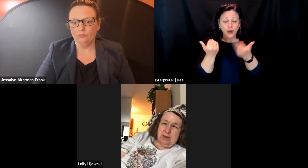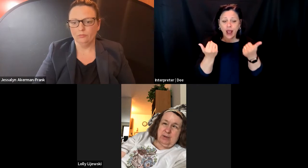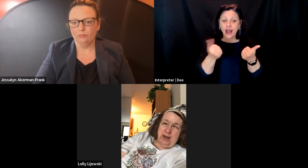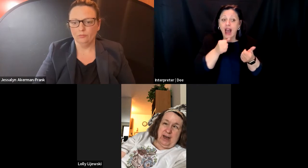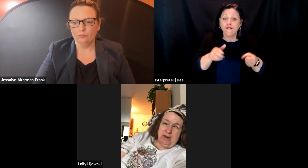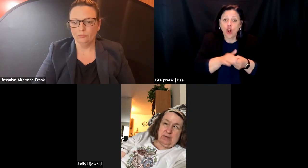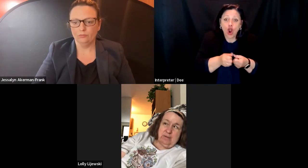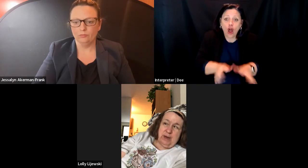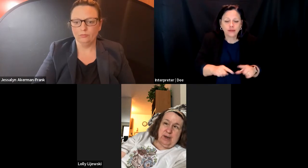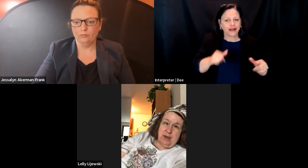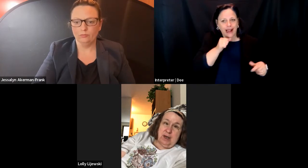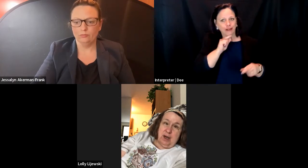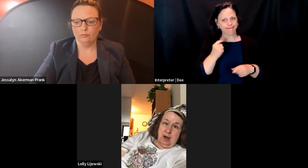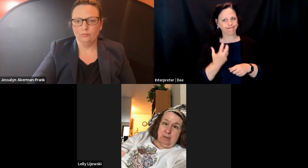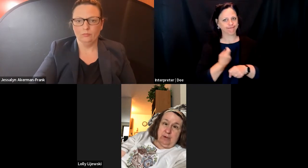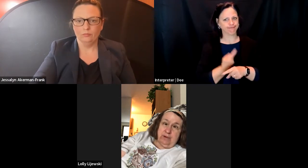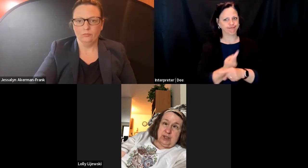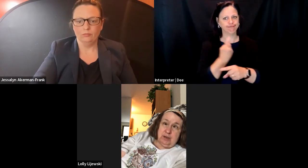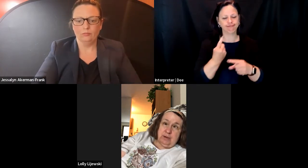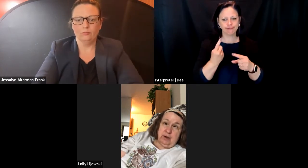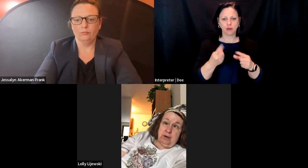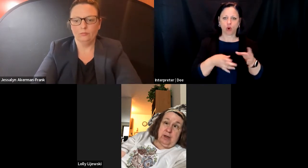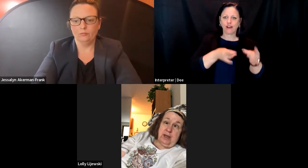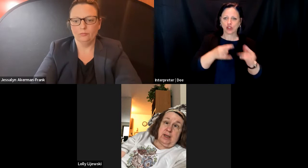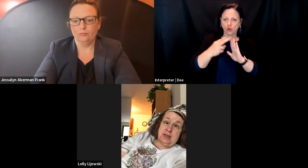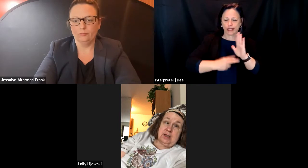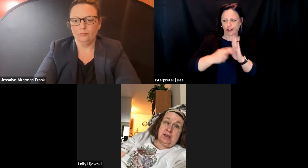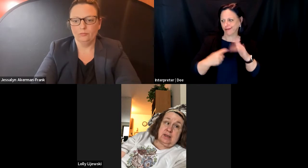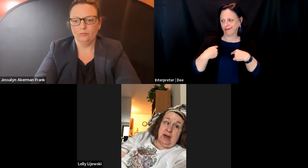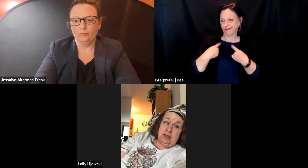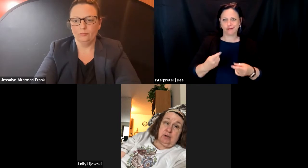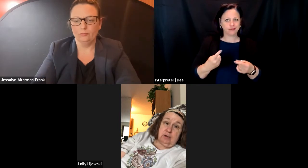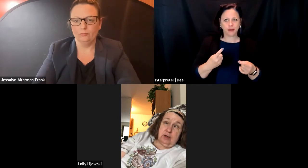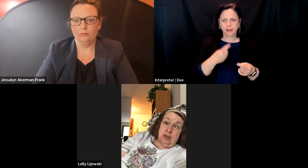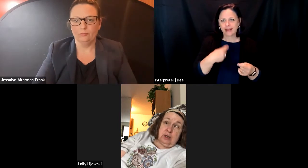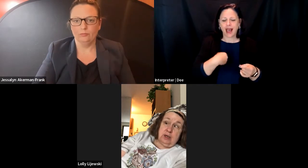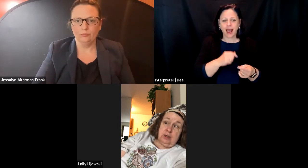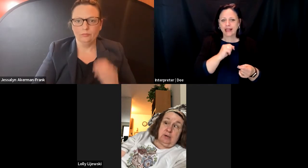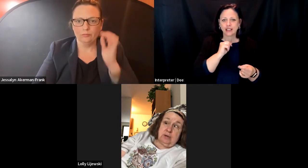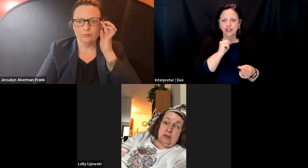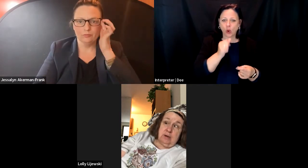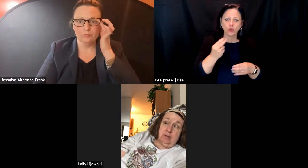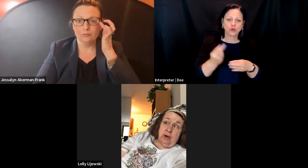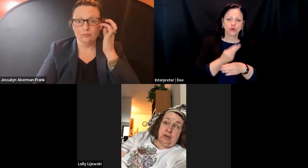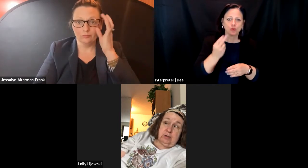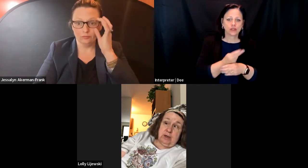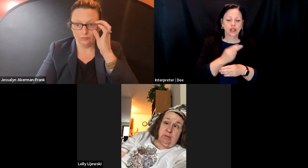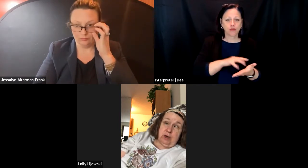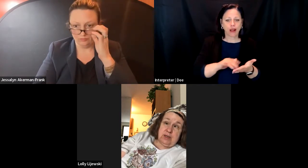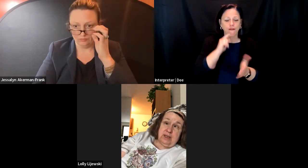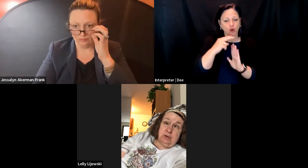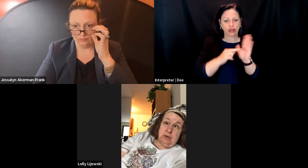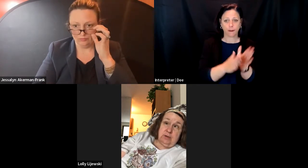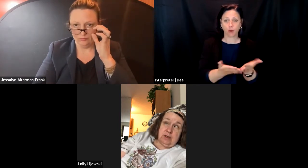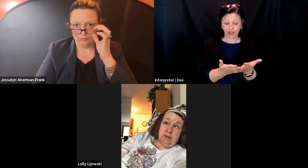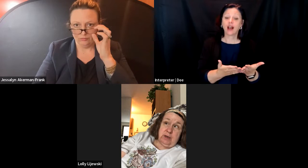If you don't use something, you often lose it.